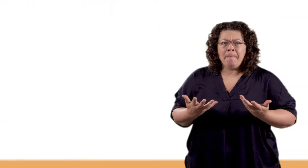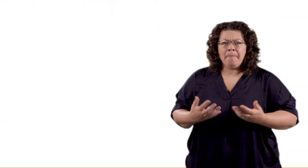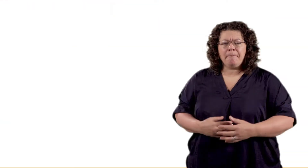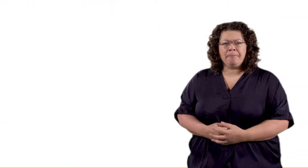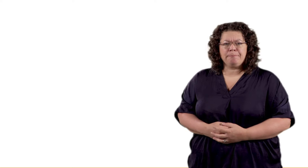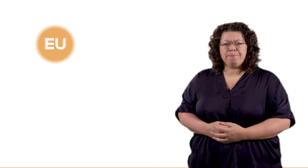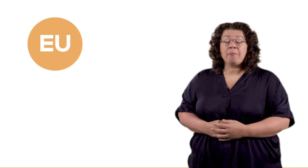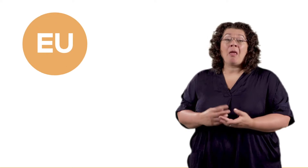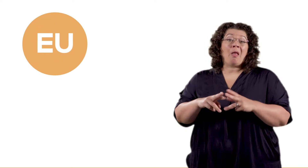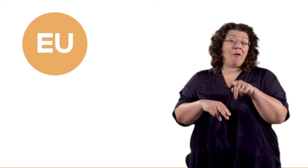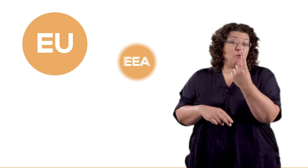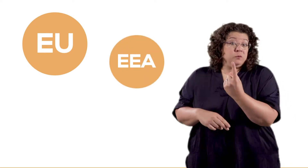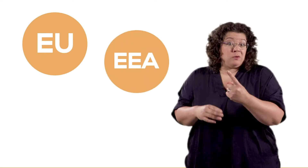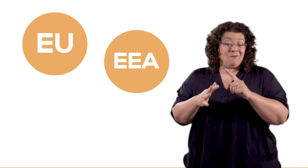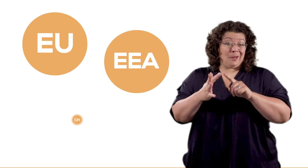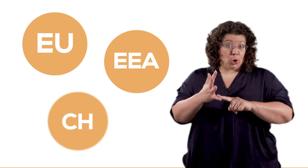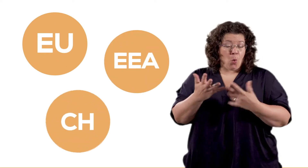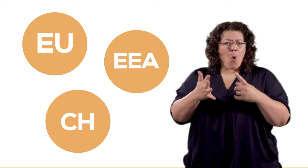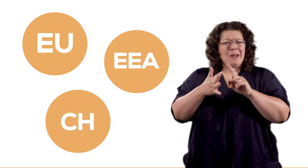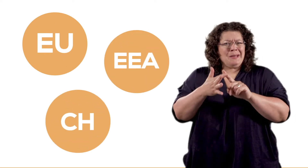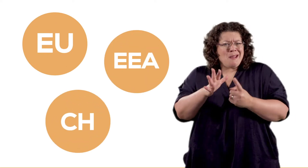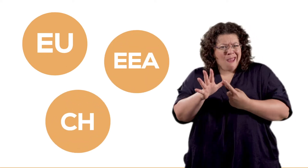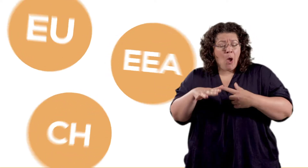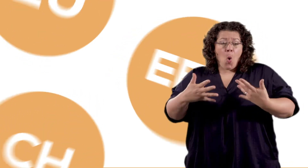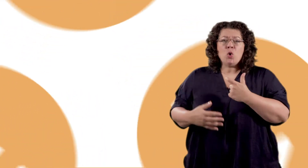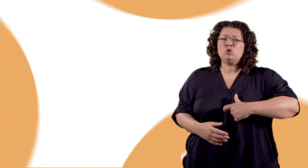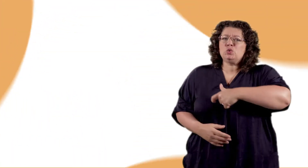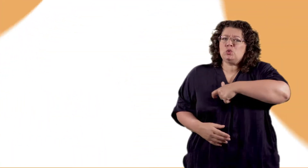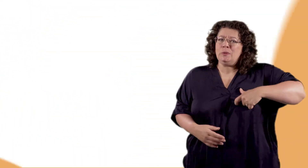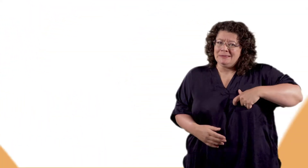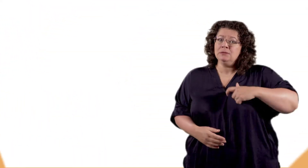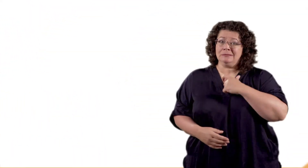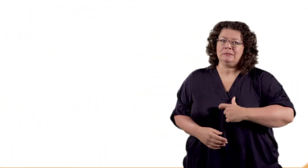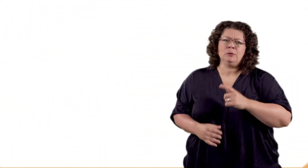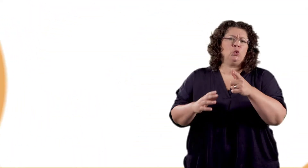If you're a EU, EEA, or Swiss citizen, you and your family must apply to